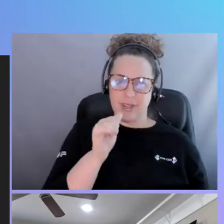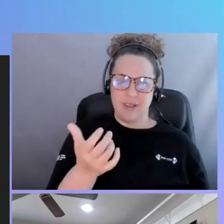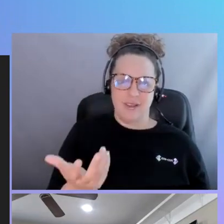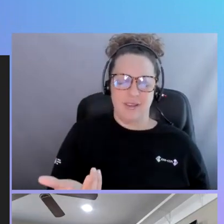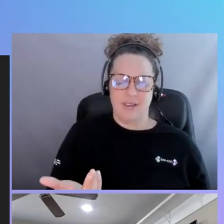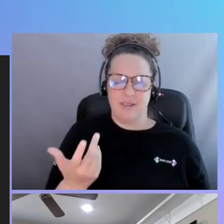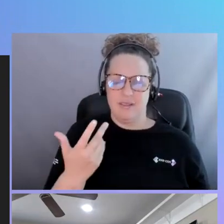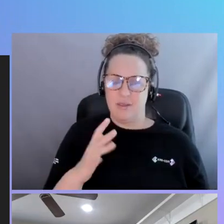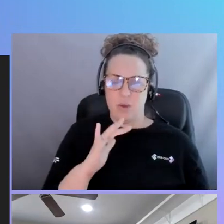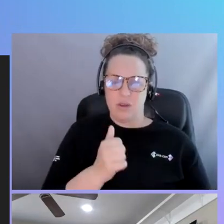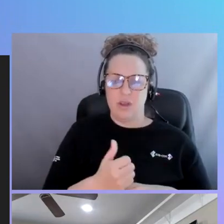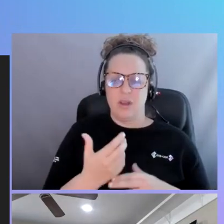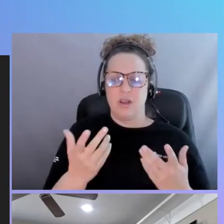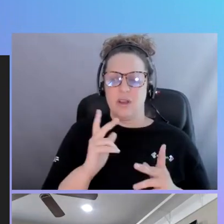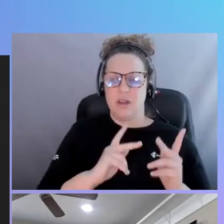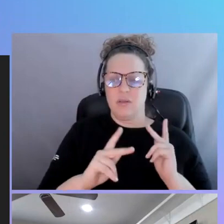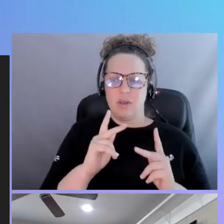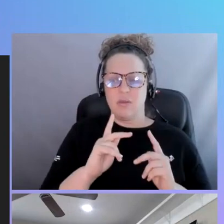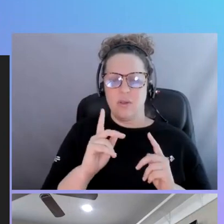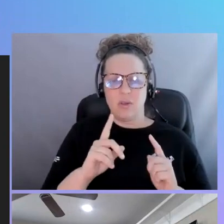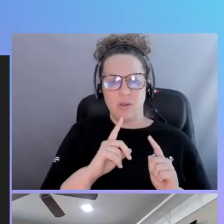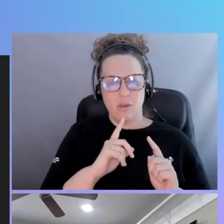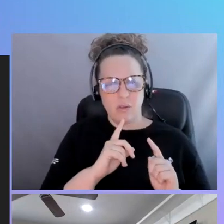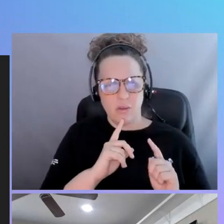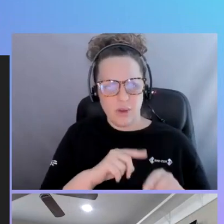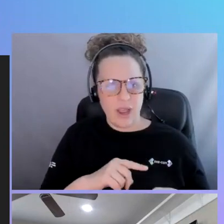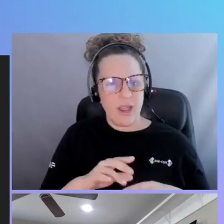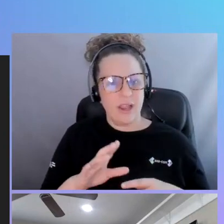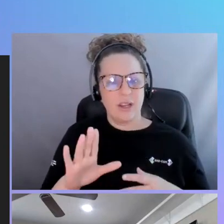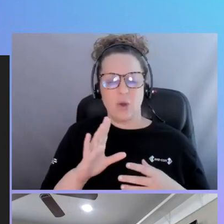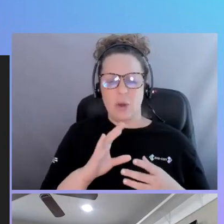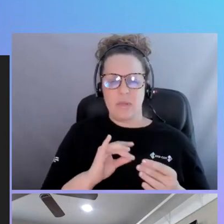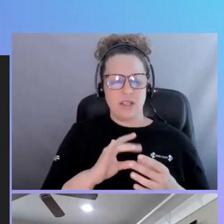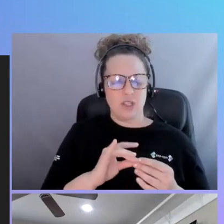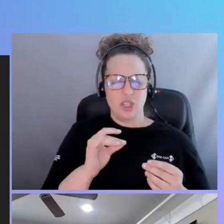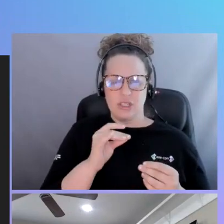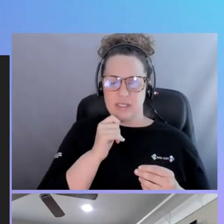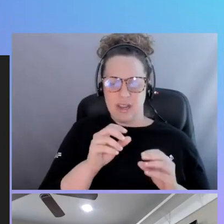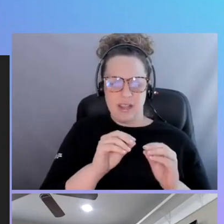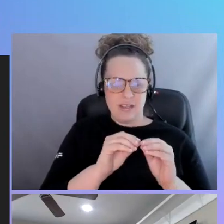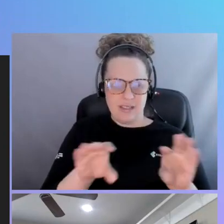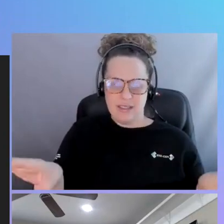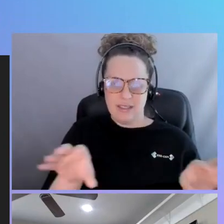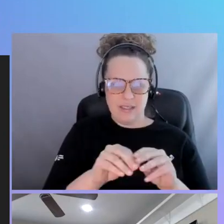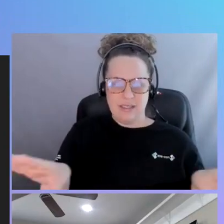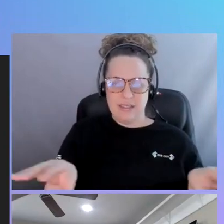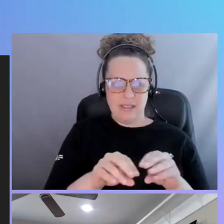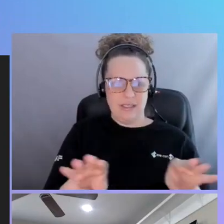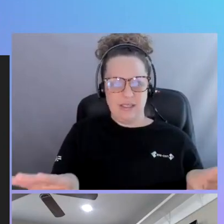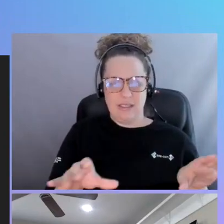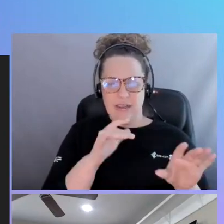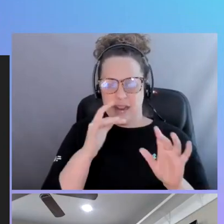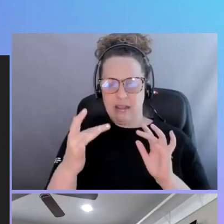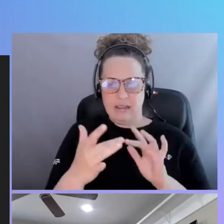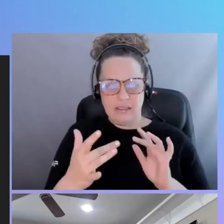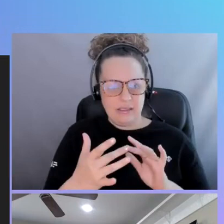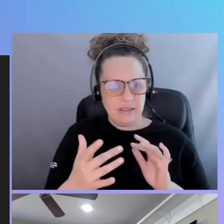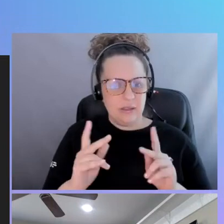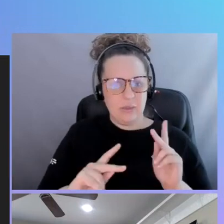Uh, people aren't reacting. Your message is not getting out there . The people who can make the decision aren't getting to hear